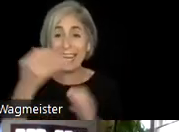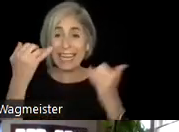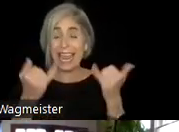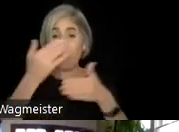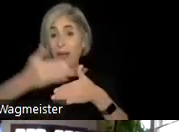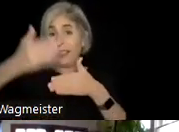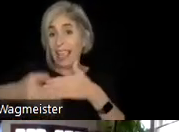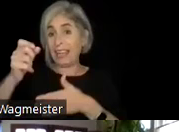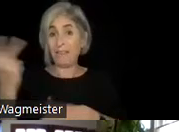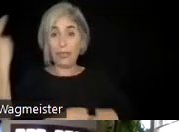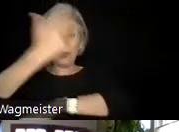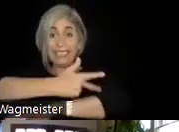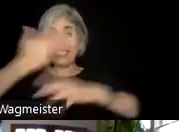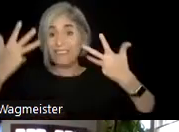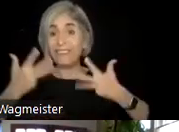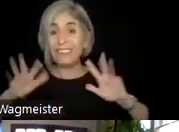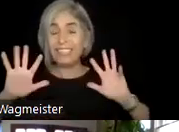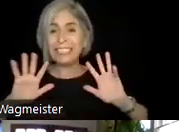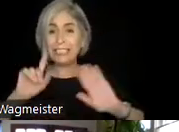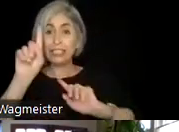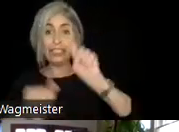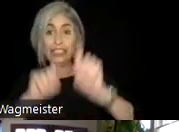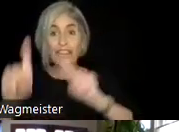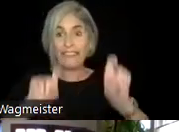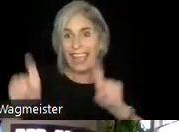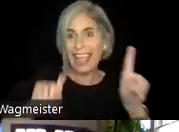Excellent job. Thank you so much